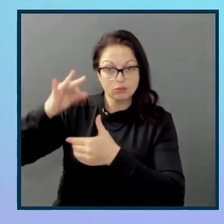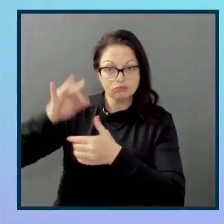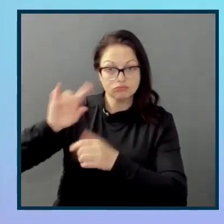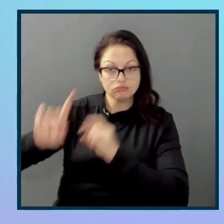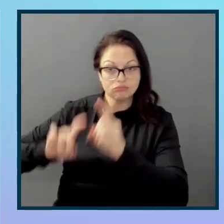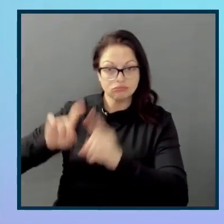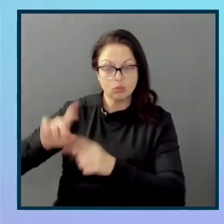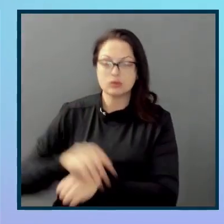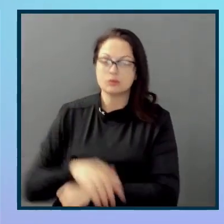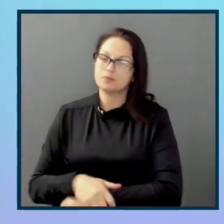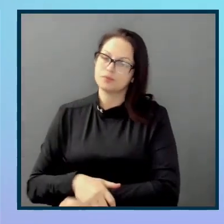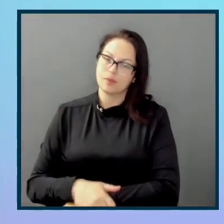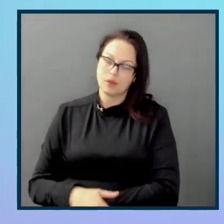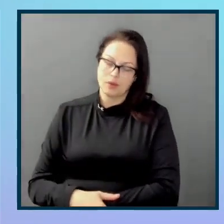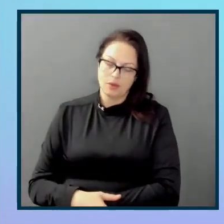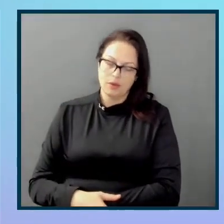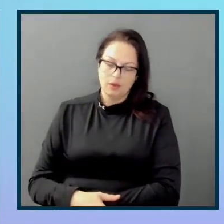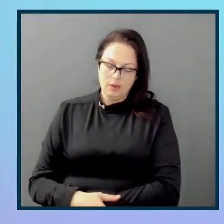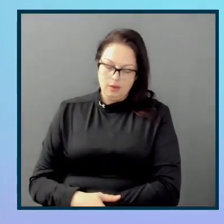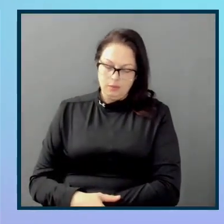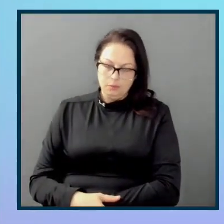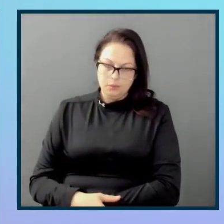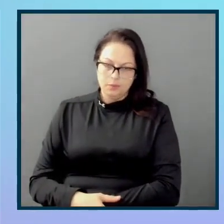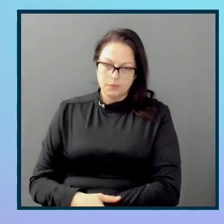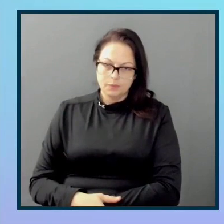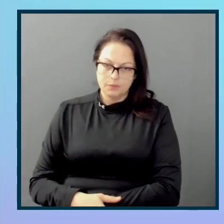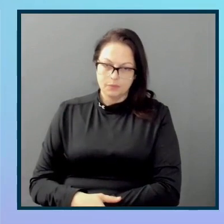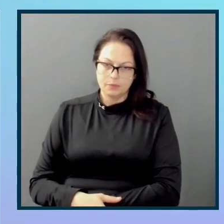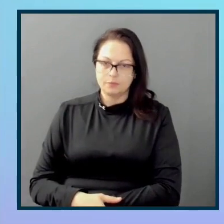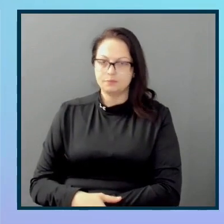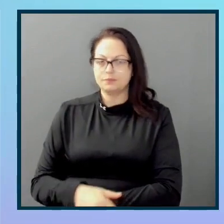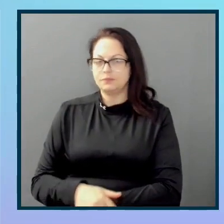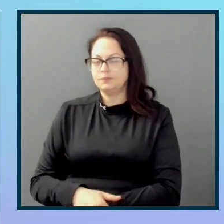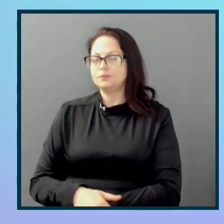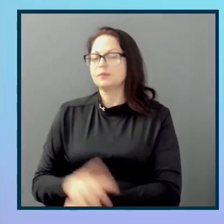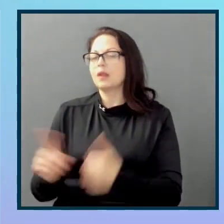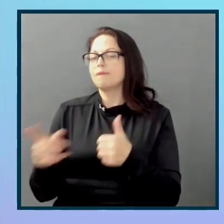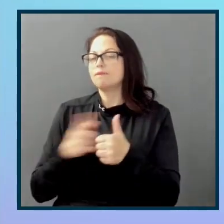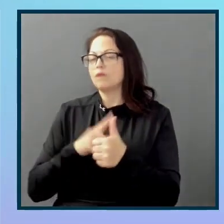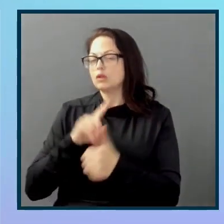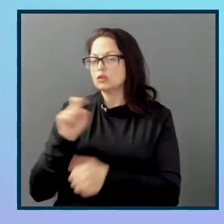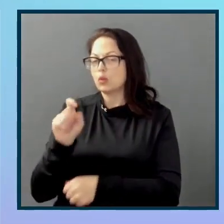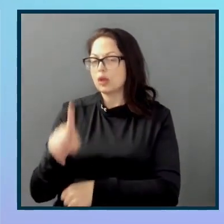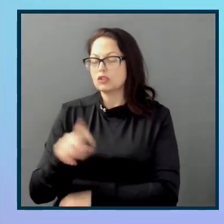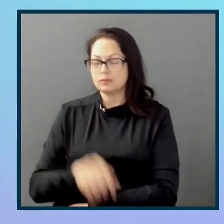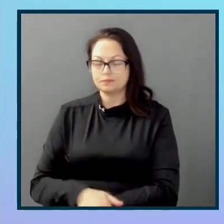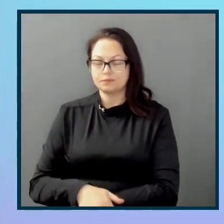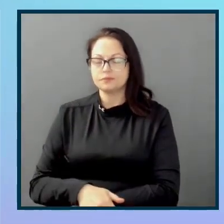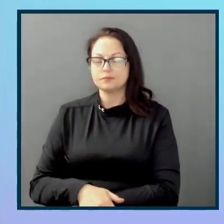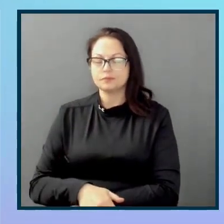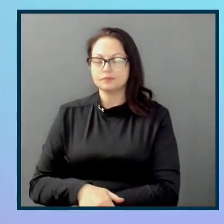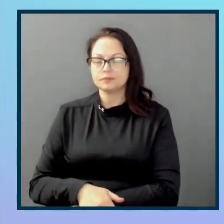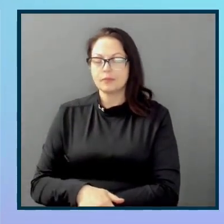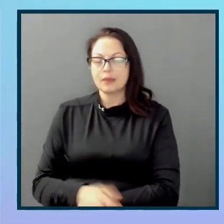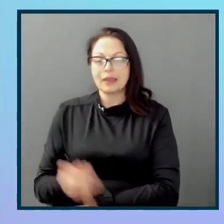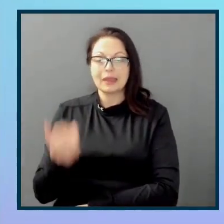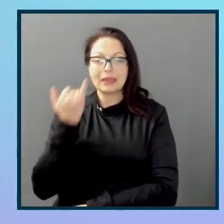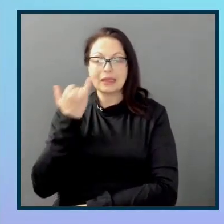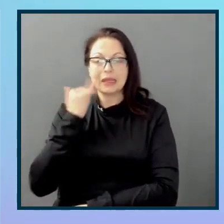So, one thing that was asked about at the beginning is, if your team is brand new to accessibility, where's the best place to start